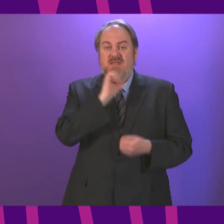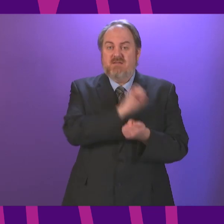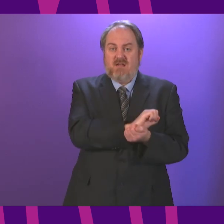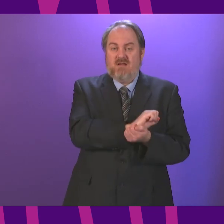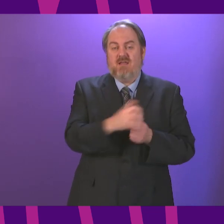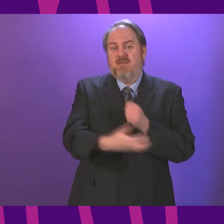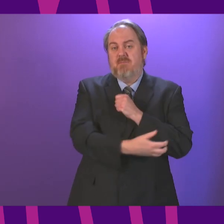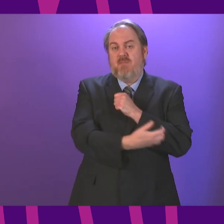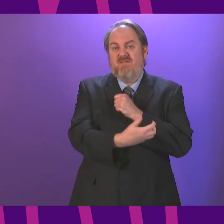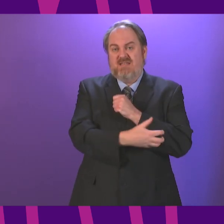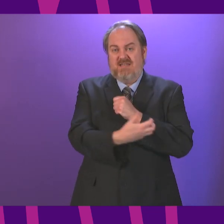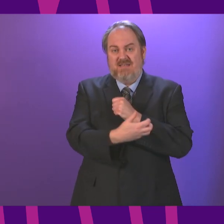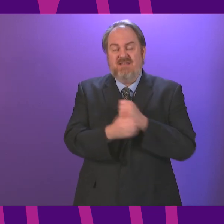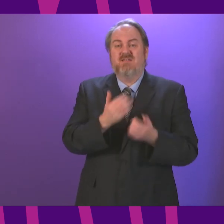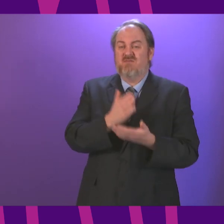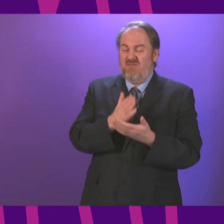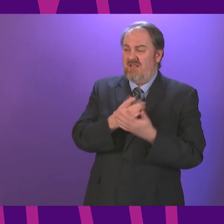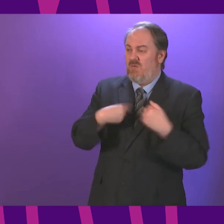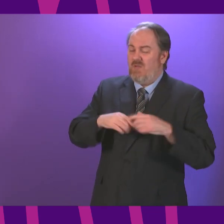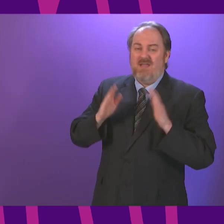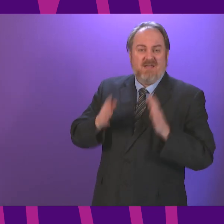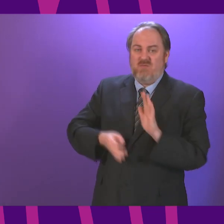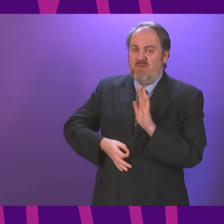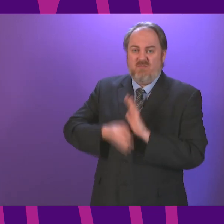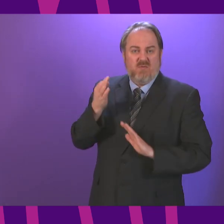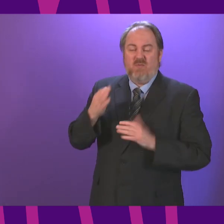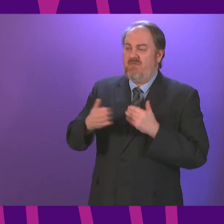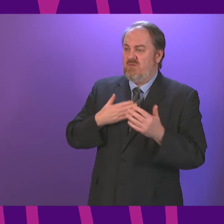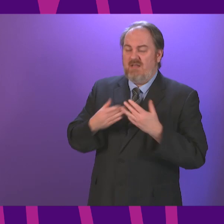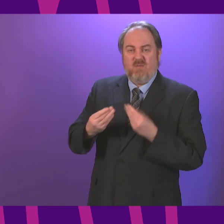We need to do more. The Scottish child payment will make a difference, but it is not enough.